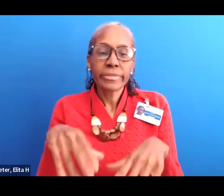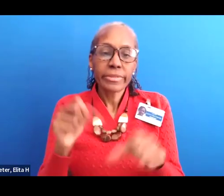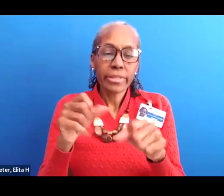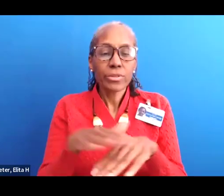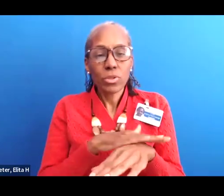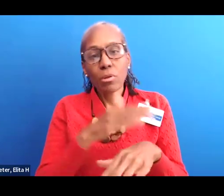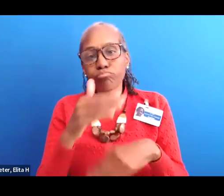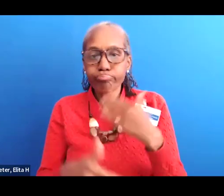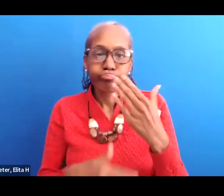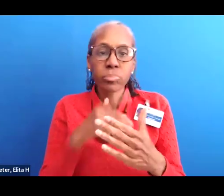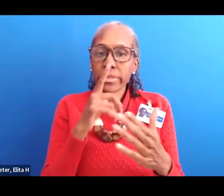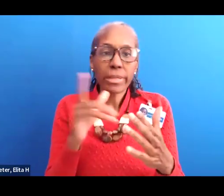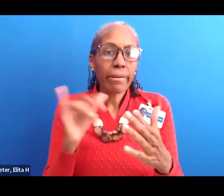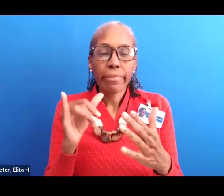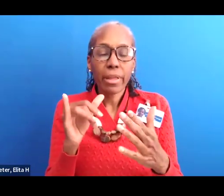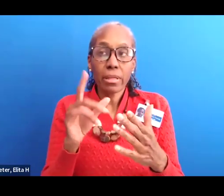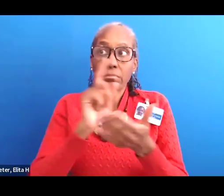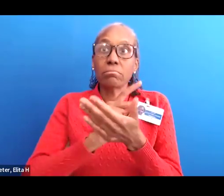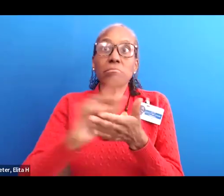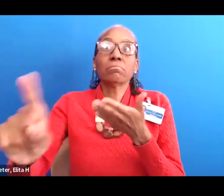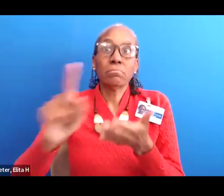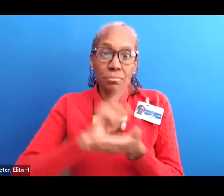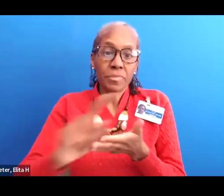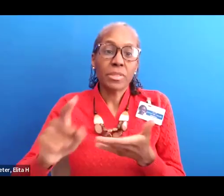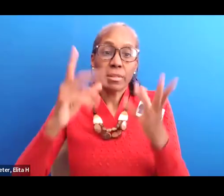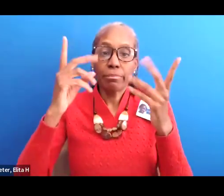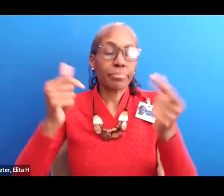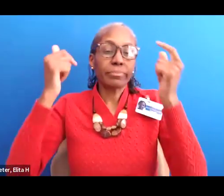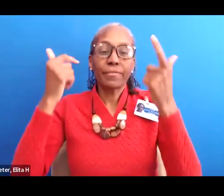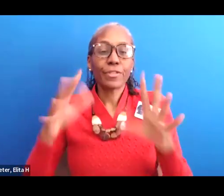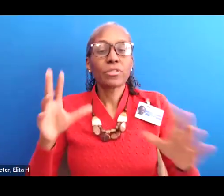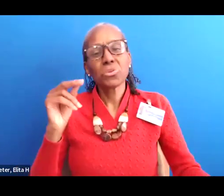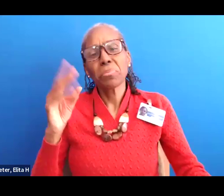They don't, it's not like you take them for a week and oh, everything's all better. It might take six months.